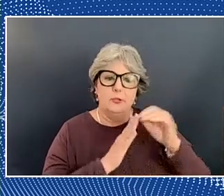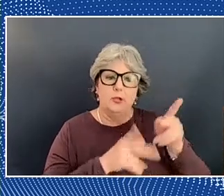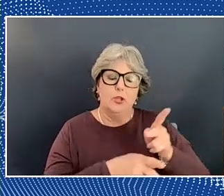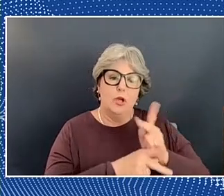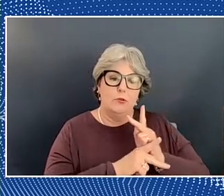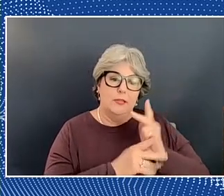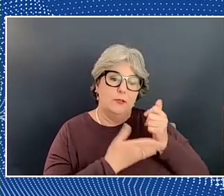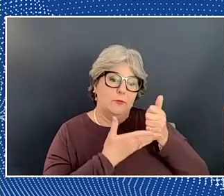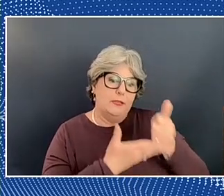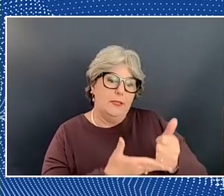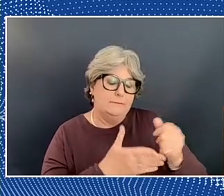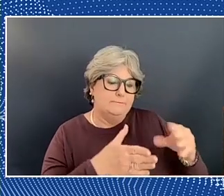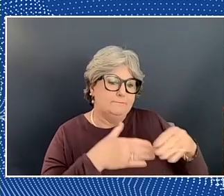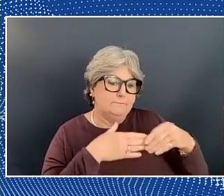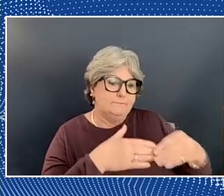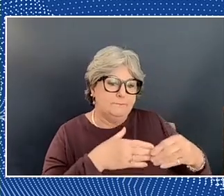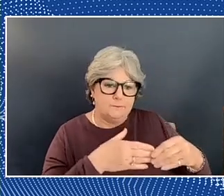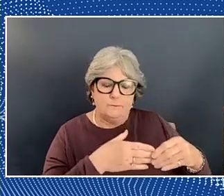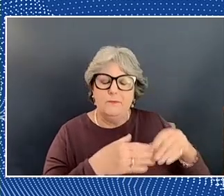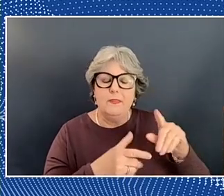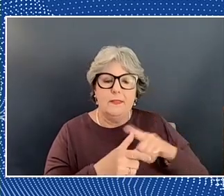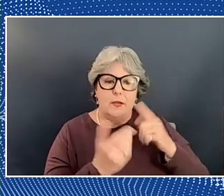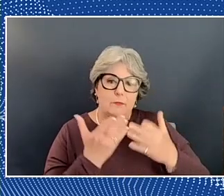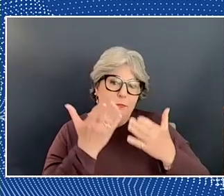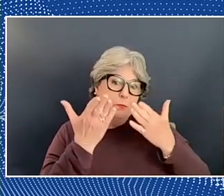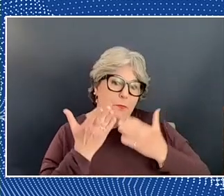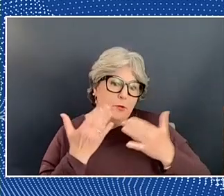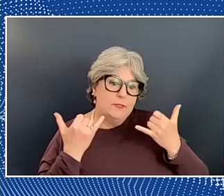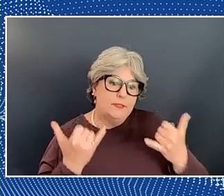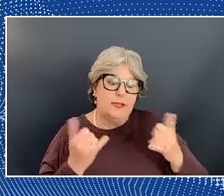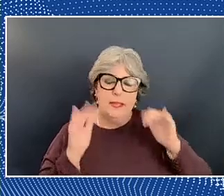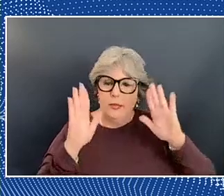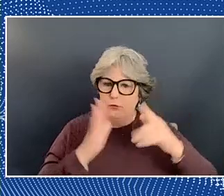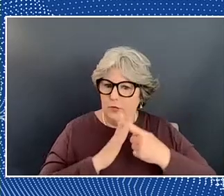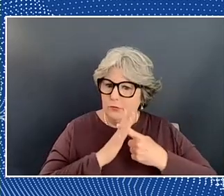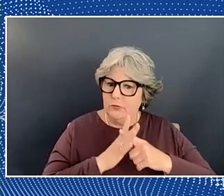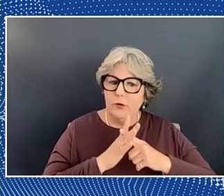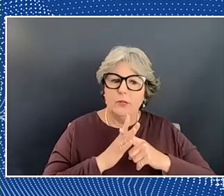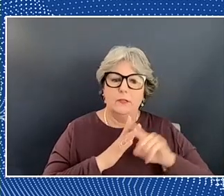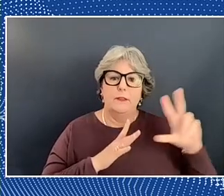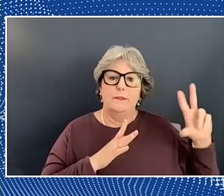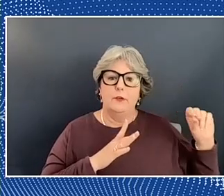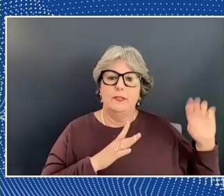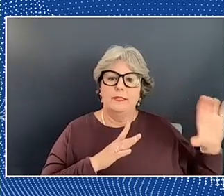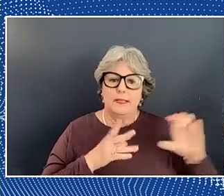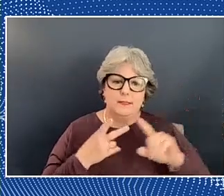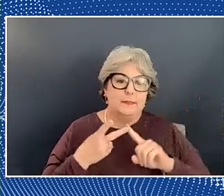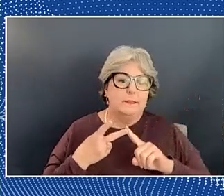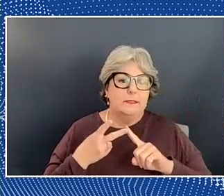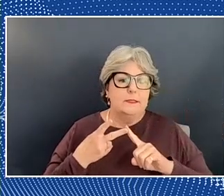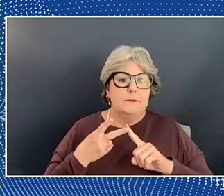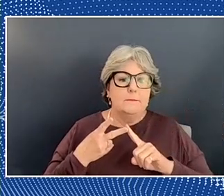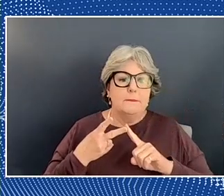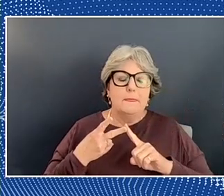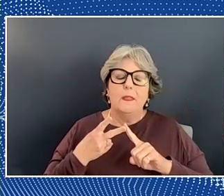flexibility for hardship that was proposed today are a great start to ensure [30 seconds]. Thank you- are a great start to